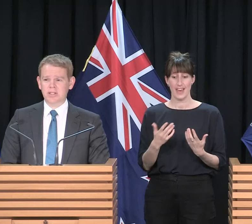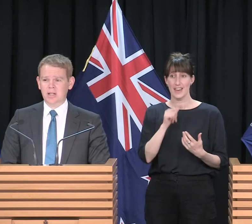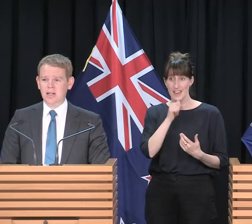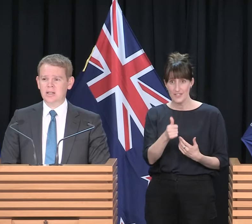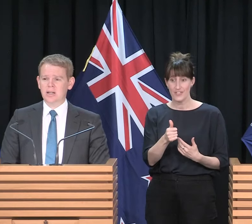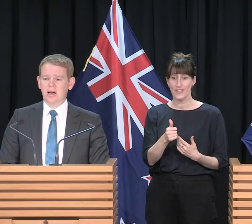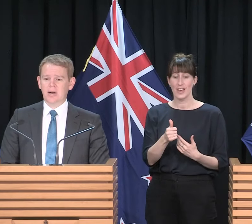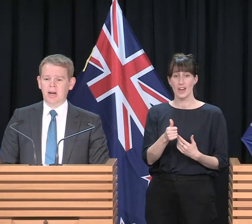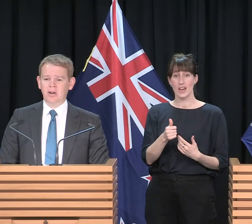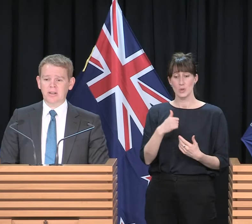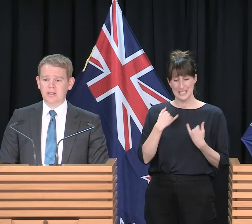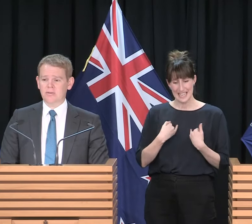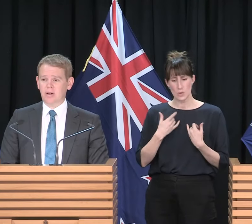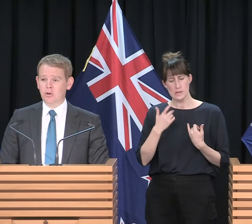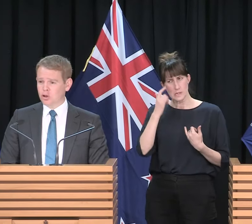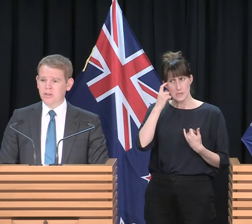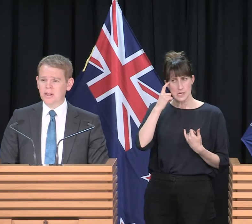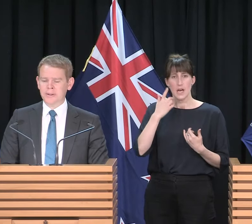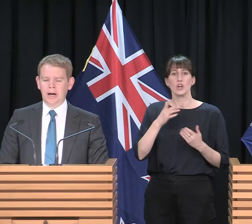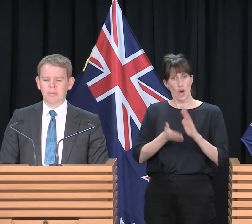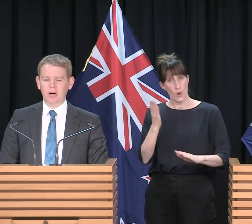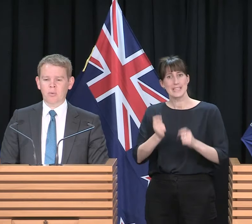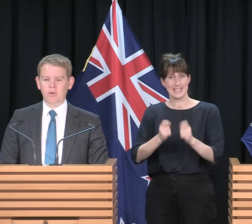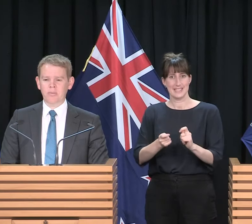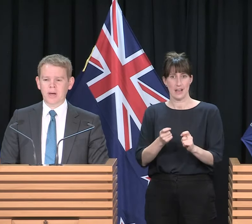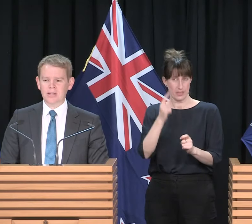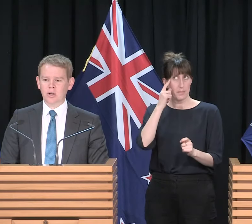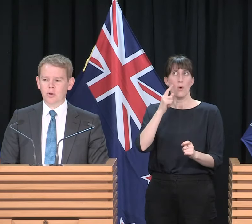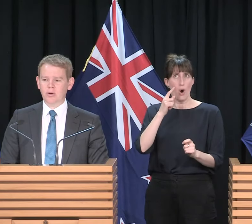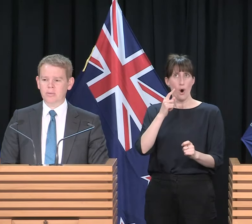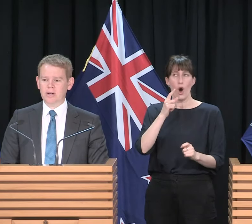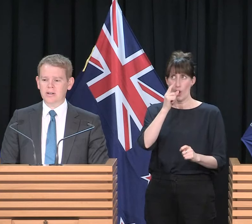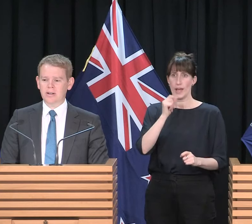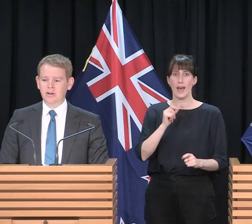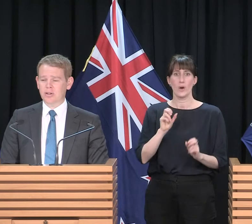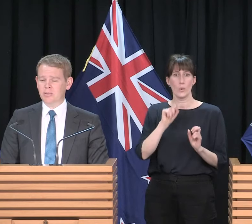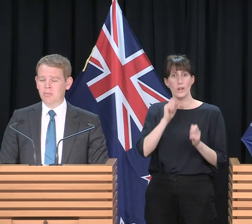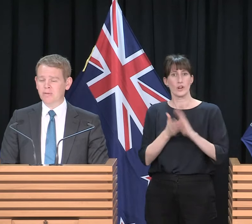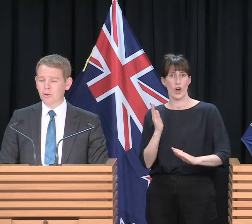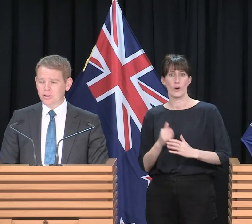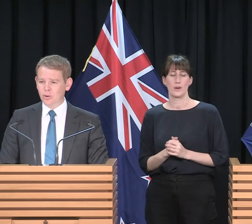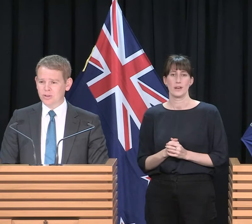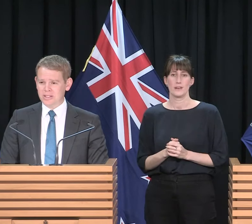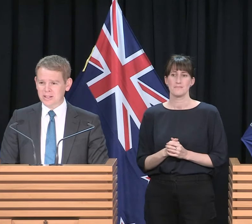take the test. I'm happy to open up for questions. Why the U-turn on manages?